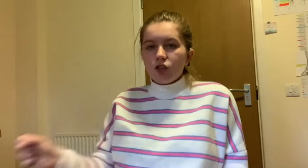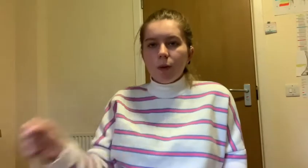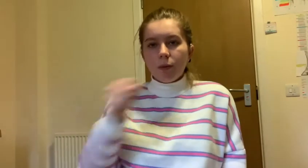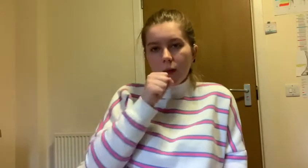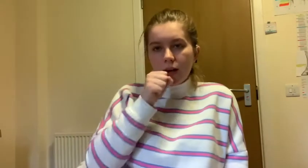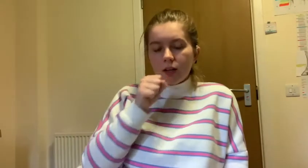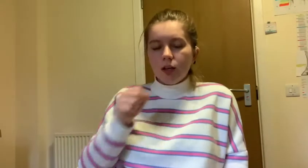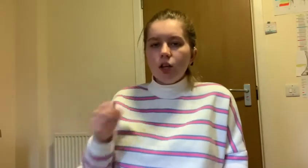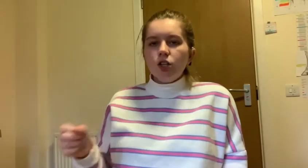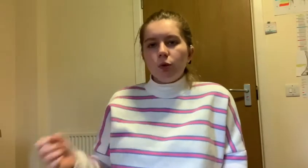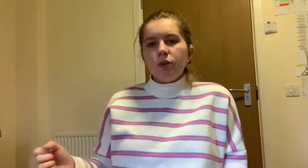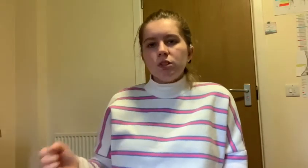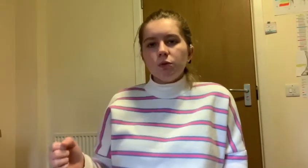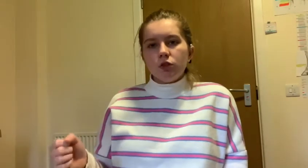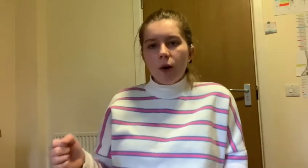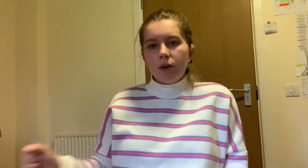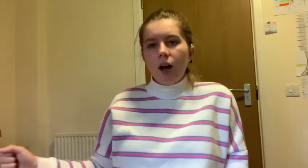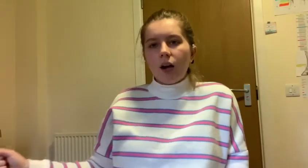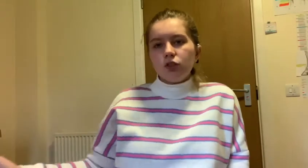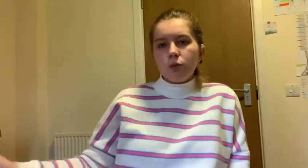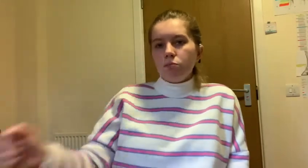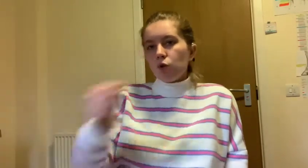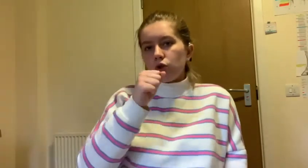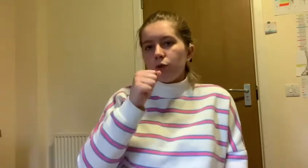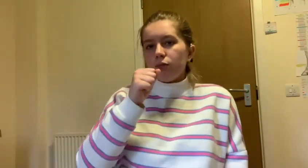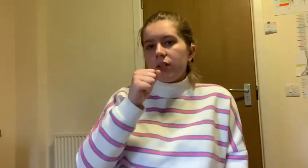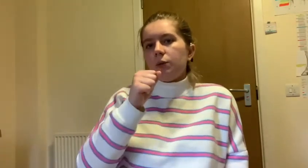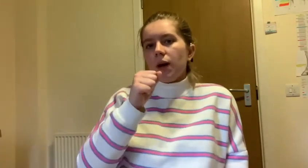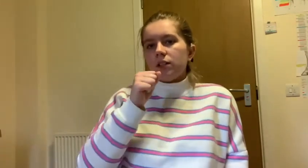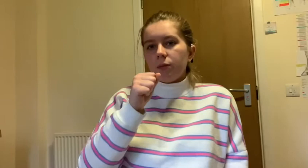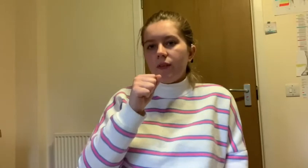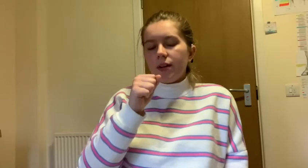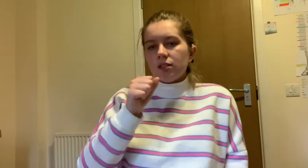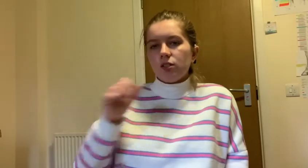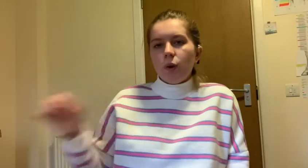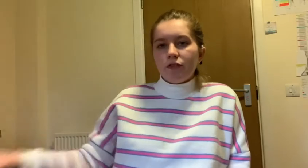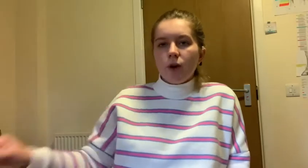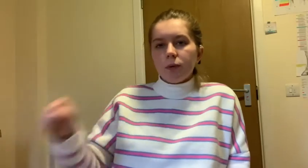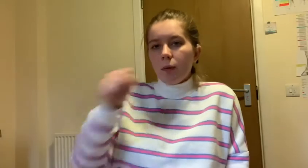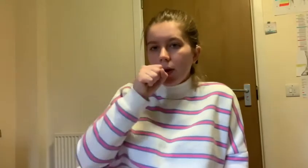because you're grabbing it, I do the motion of bringing the mic to my face so I've grabbed my mic